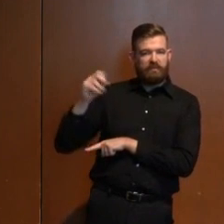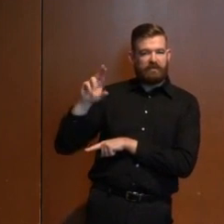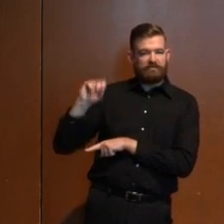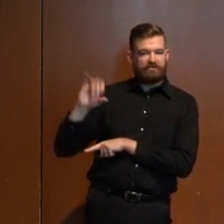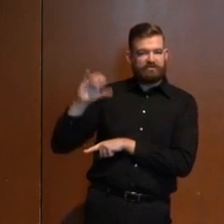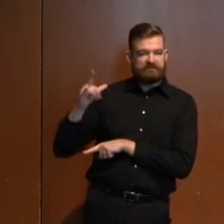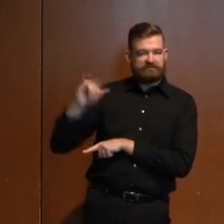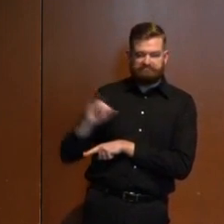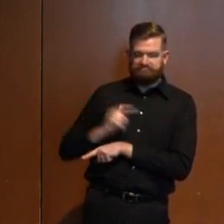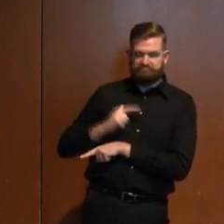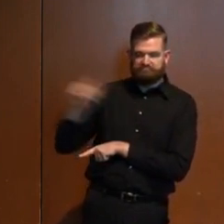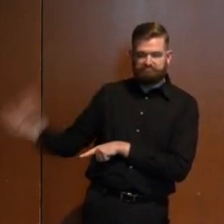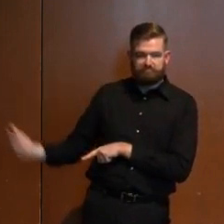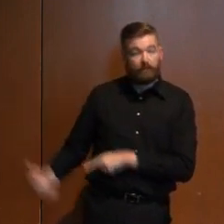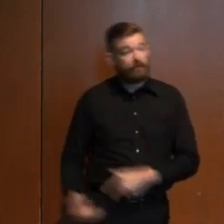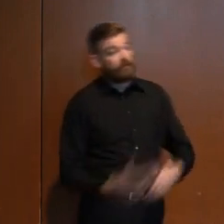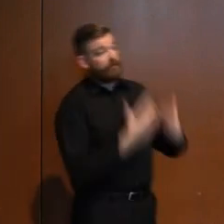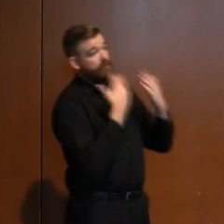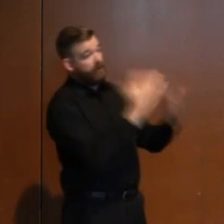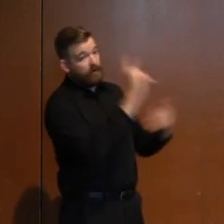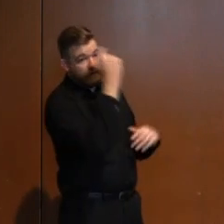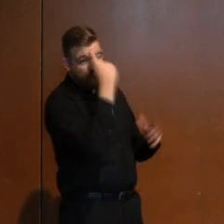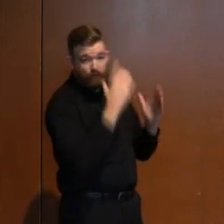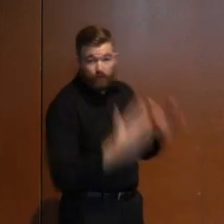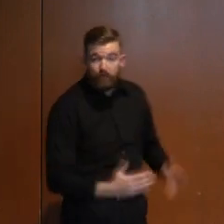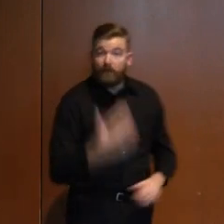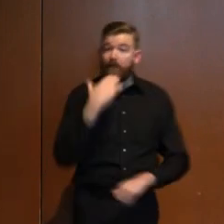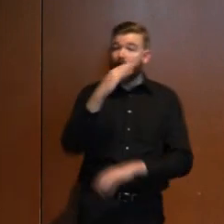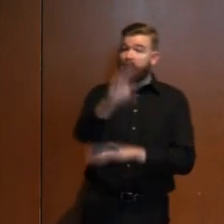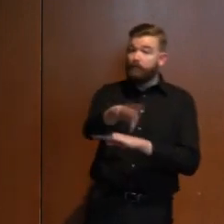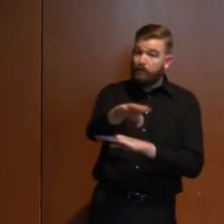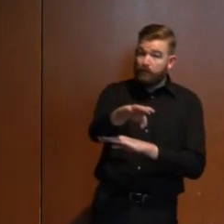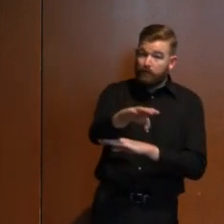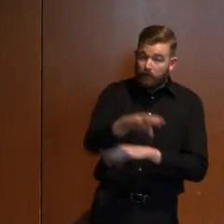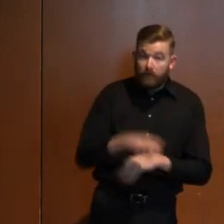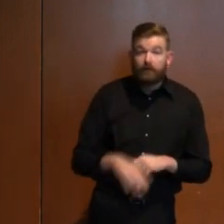WELCOME THE COMMISSIONER OF THE